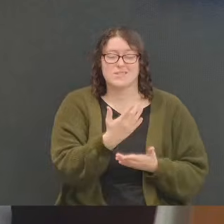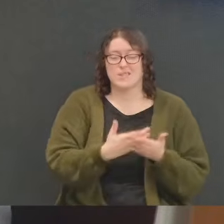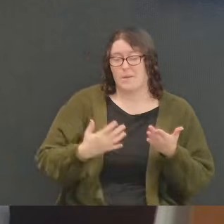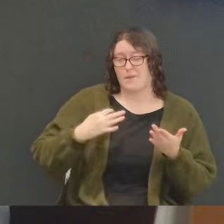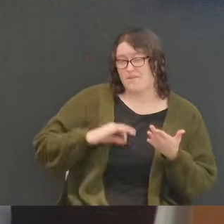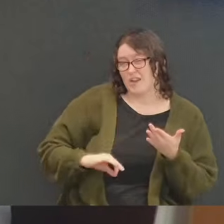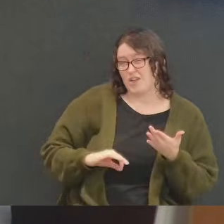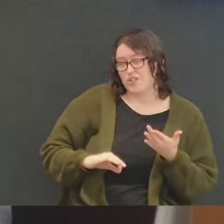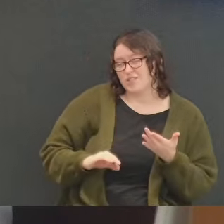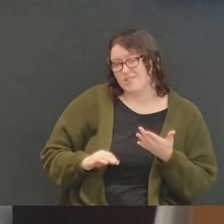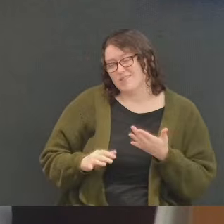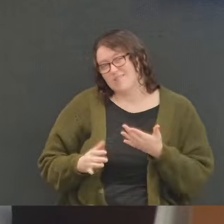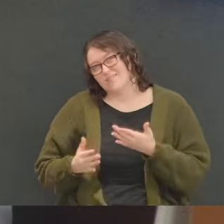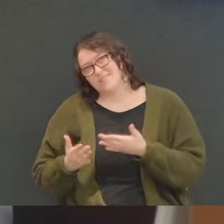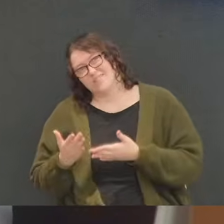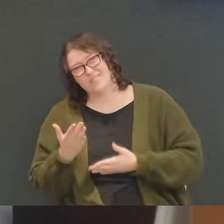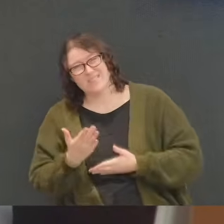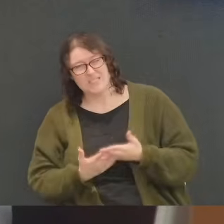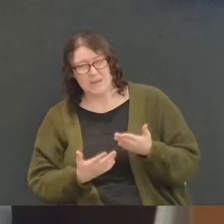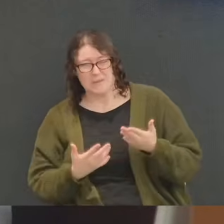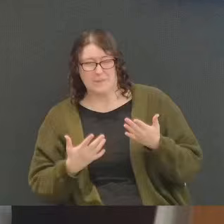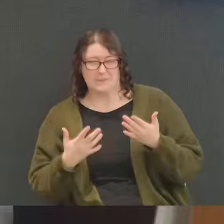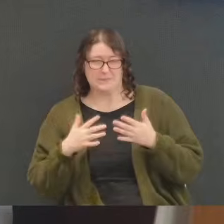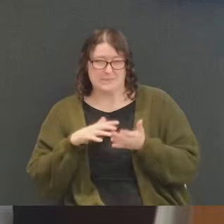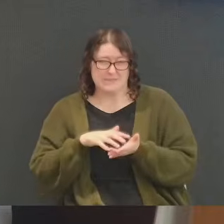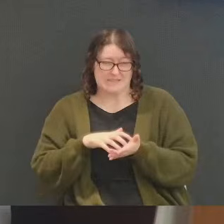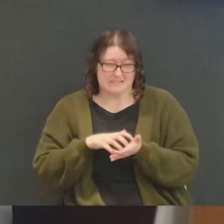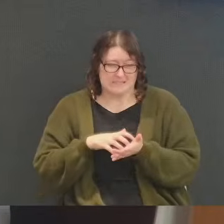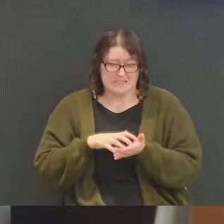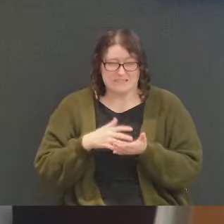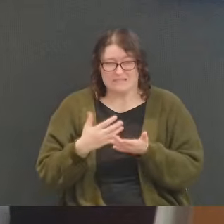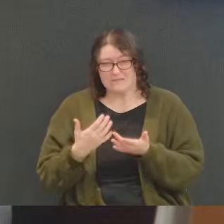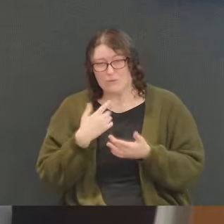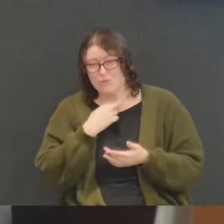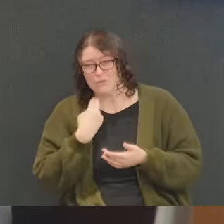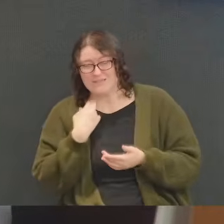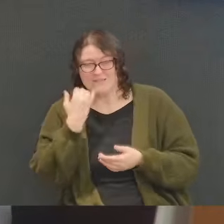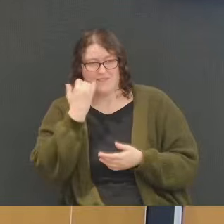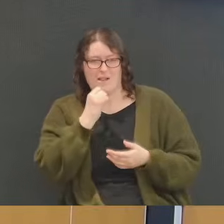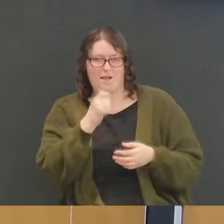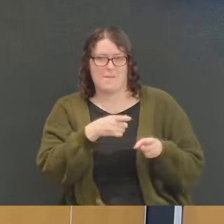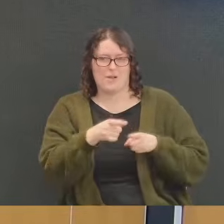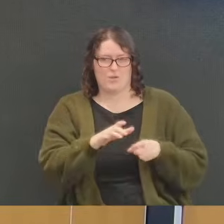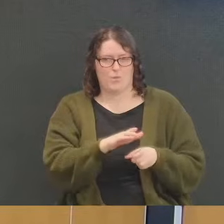creates some some potential liabilities if not managed correctly. So, gotcha. Thank you. Um,